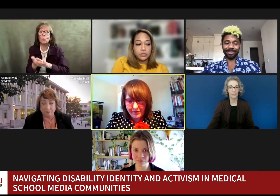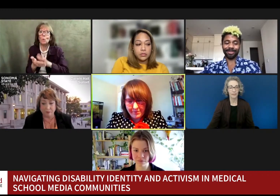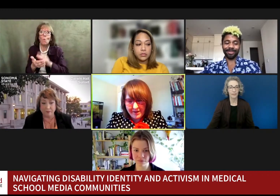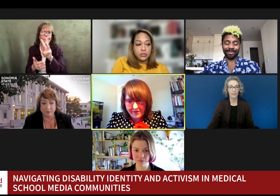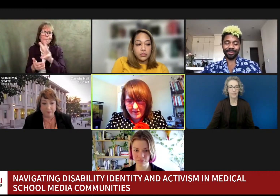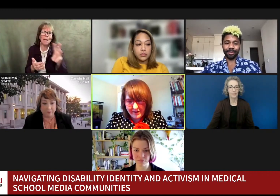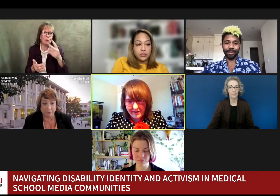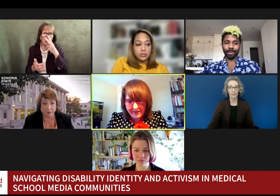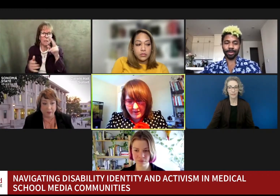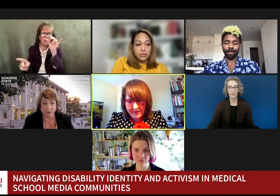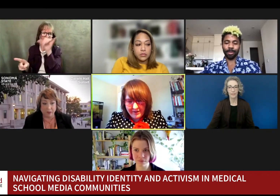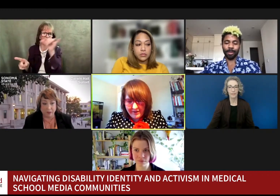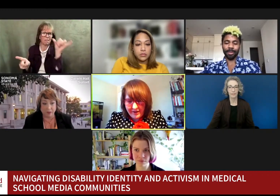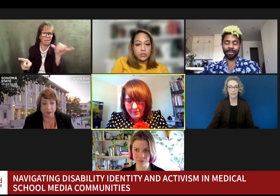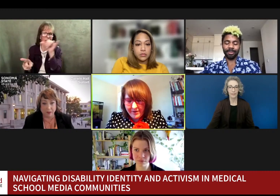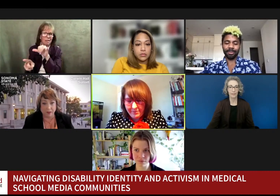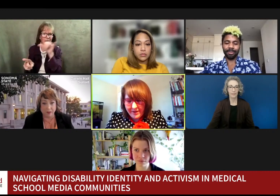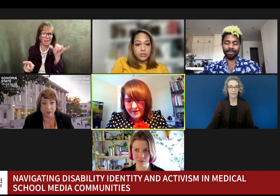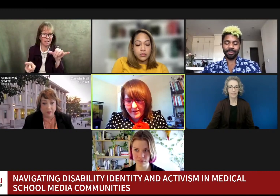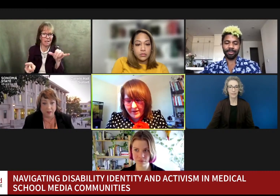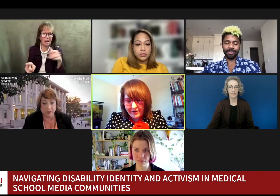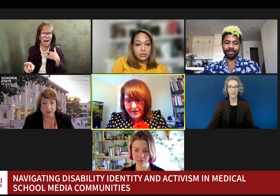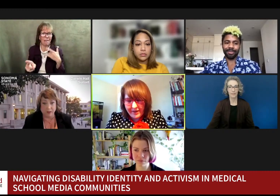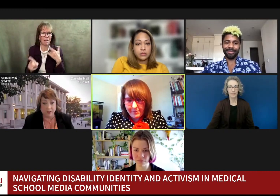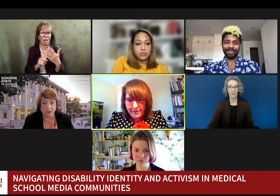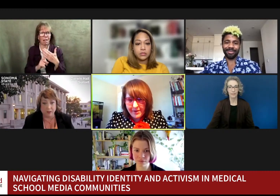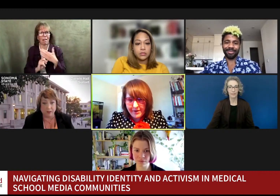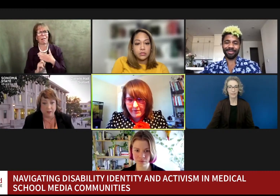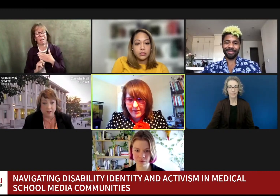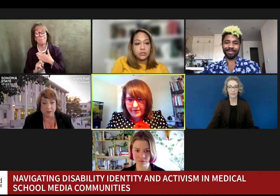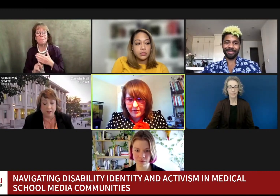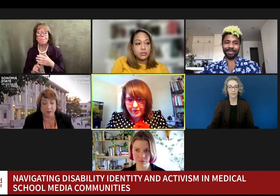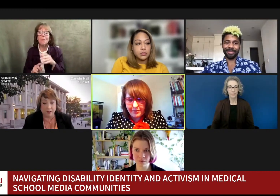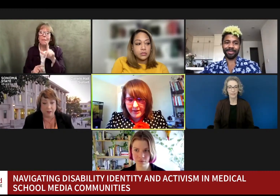For me, I feel like I wouldn't be in the current lab that I'm in without social media.